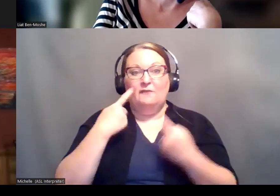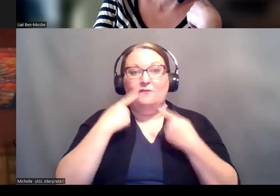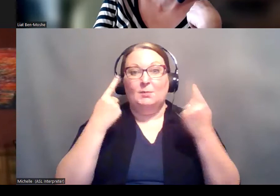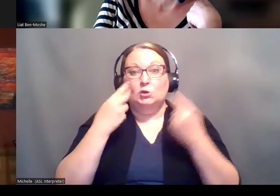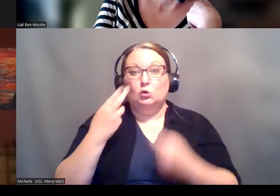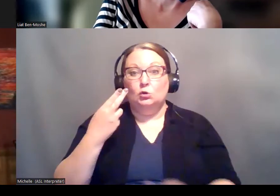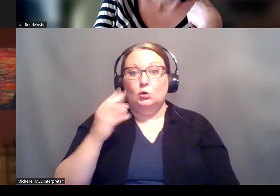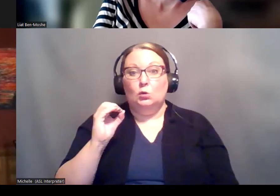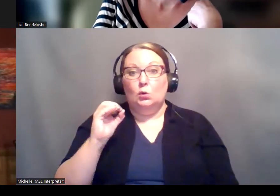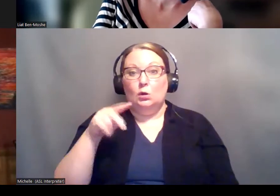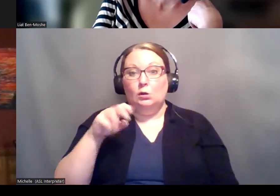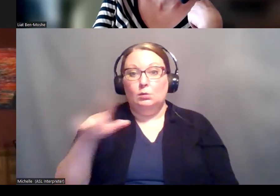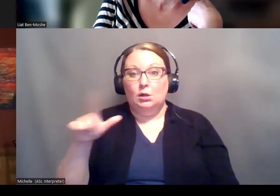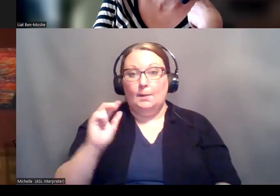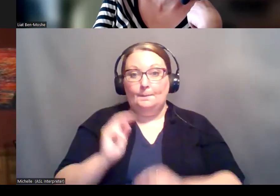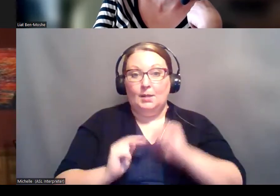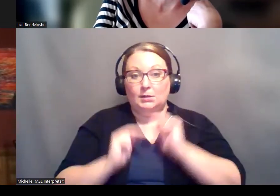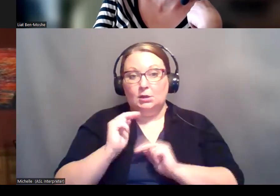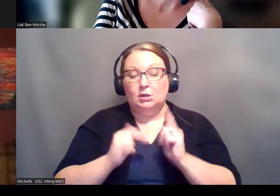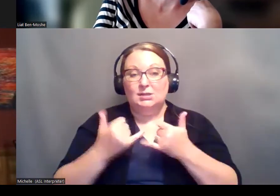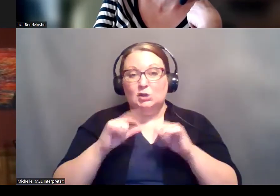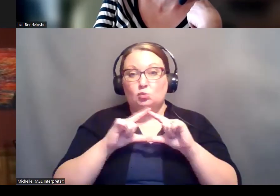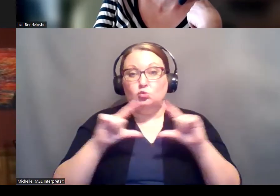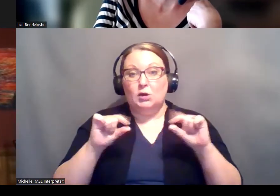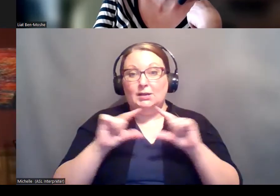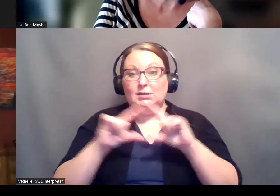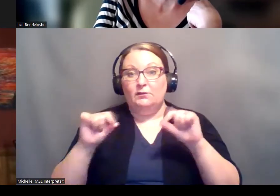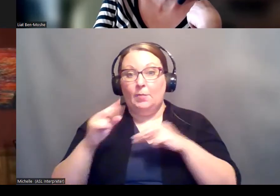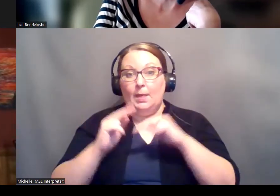You know, there are still bricks from the Hoople Building, which was demolished years later.